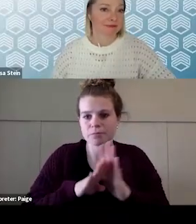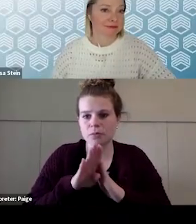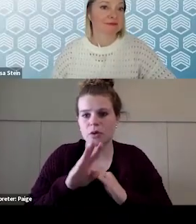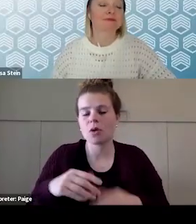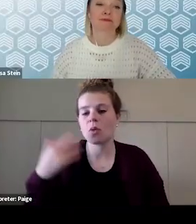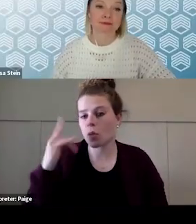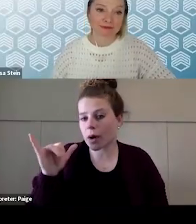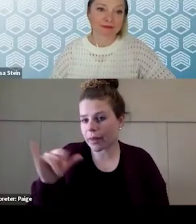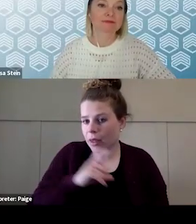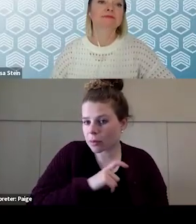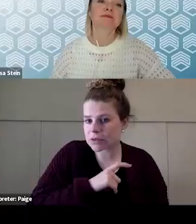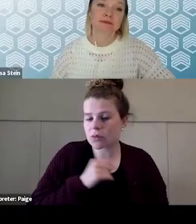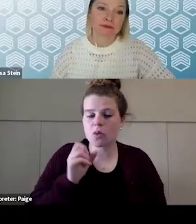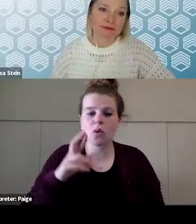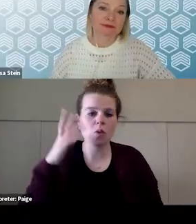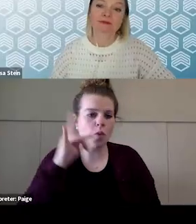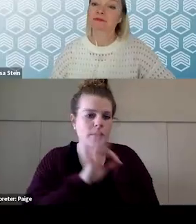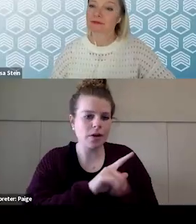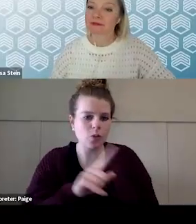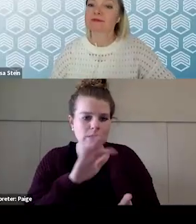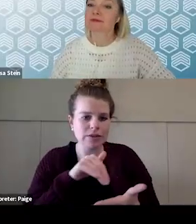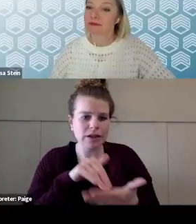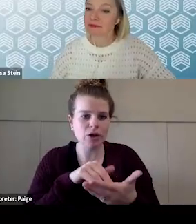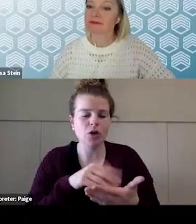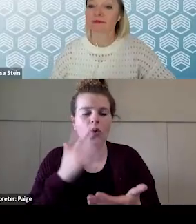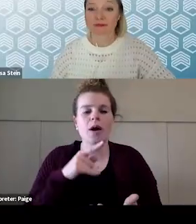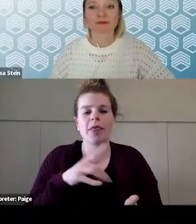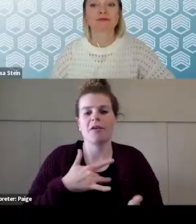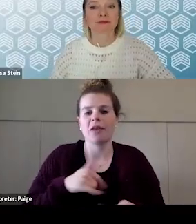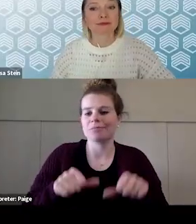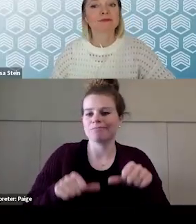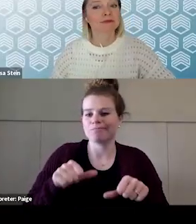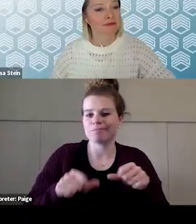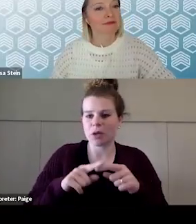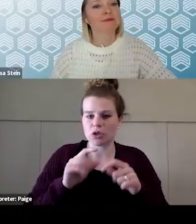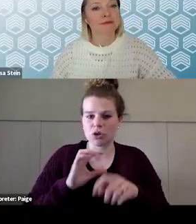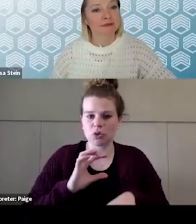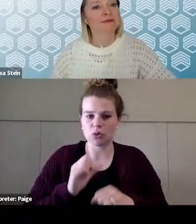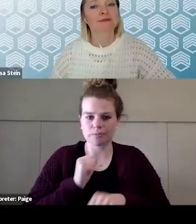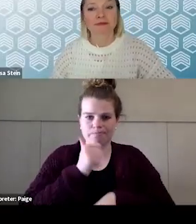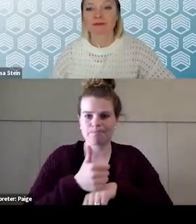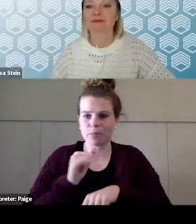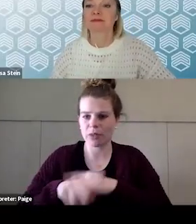or whoever is involved in making those decisions is hesitant to implement something like this,